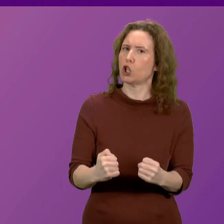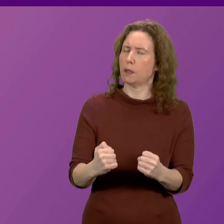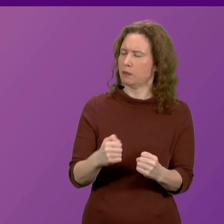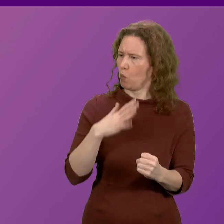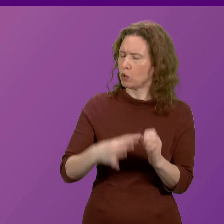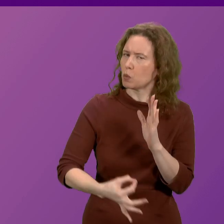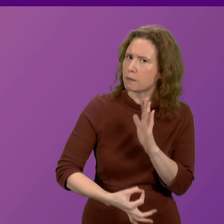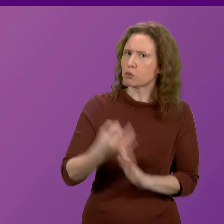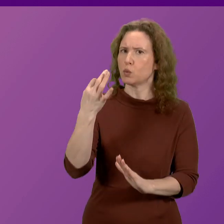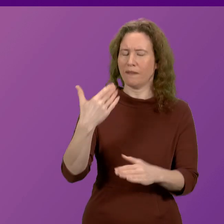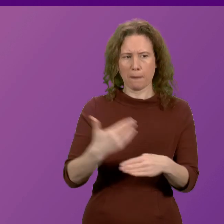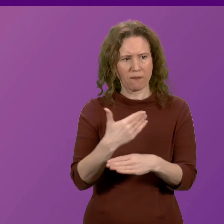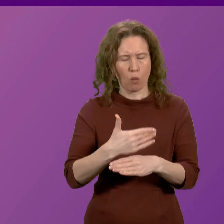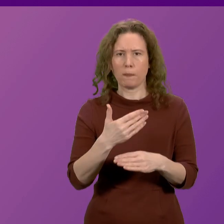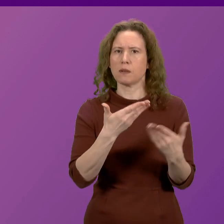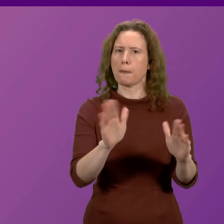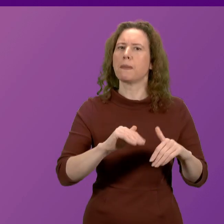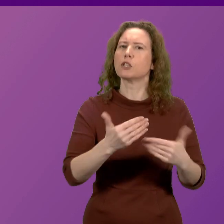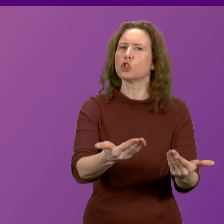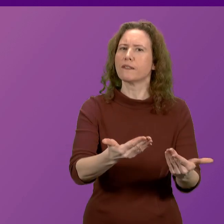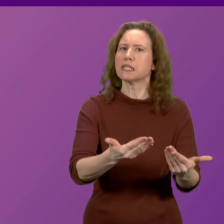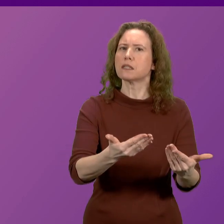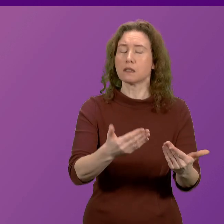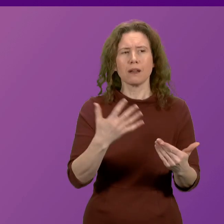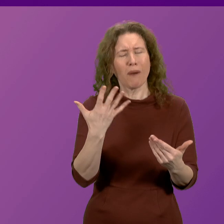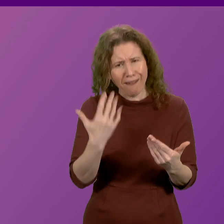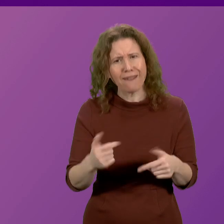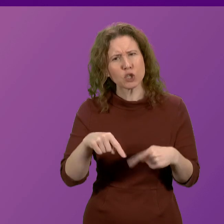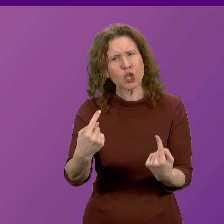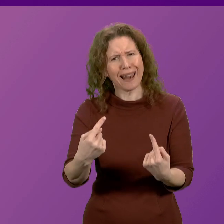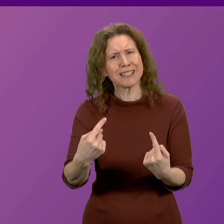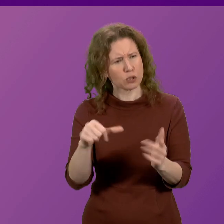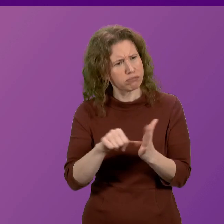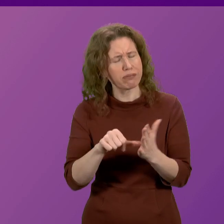the performance of our public services. There are challenges in our public services that arise